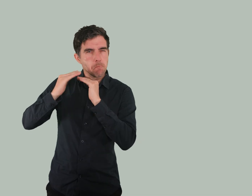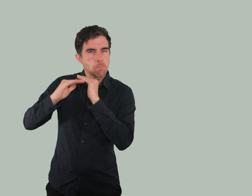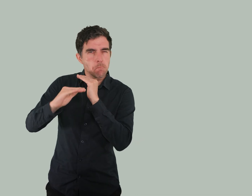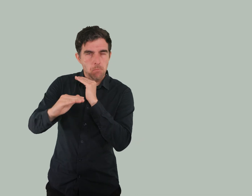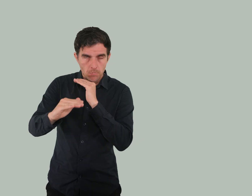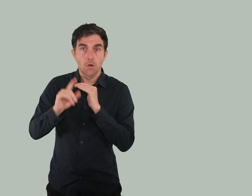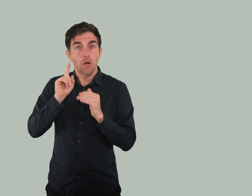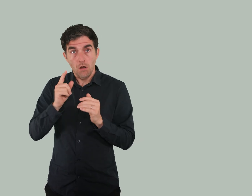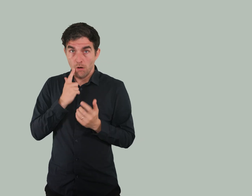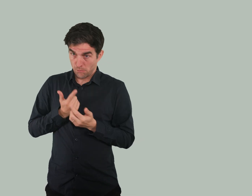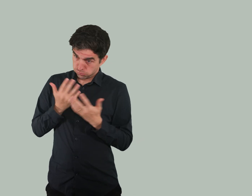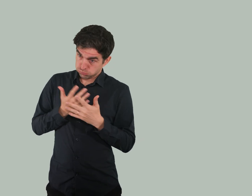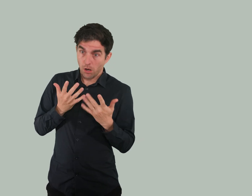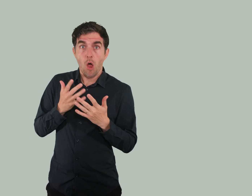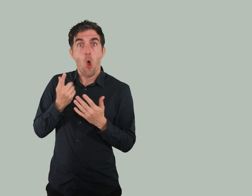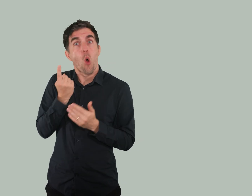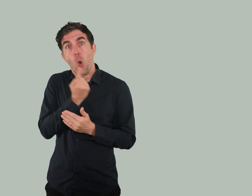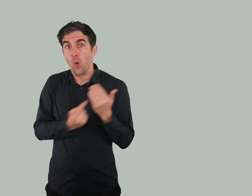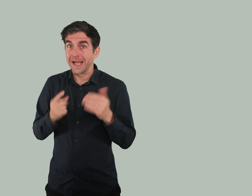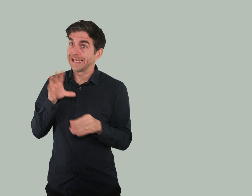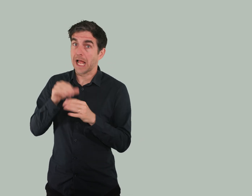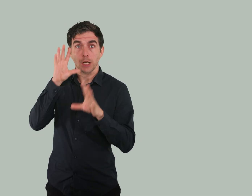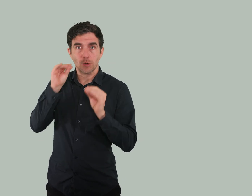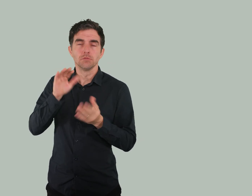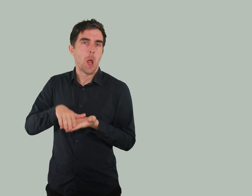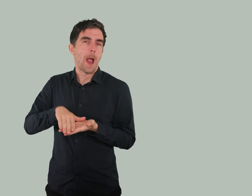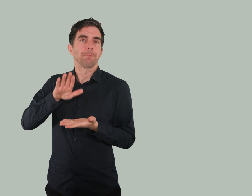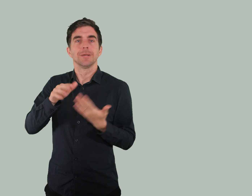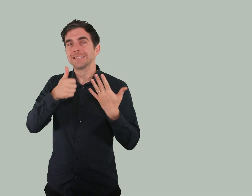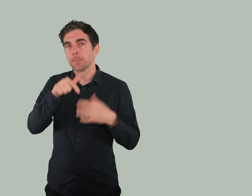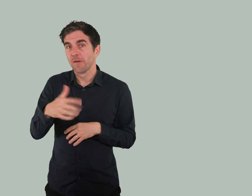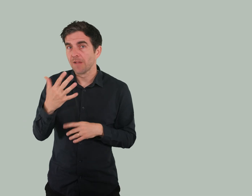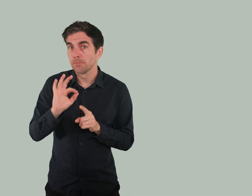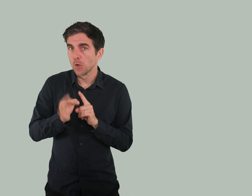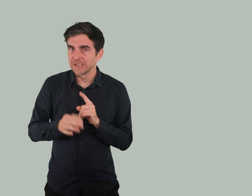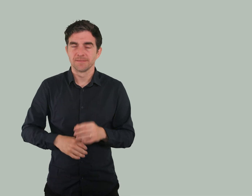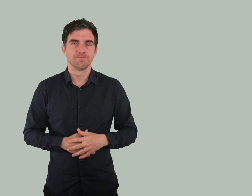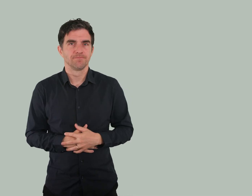But the proportion in education only has risen by 6.5 points.